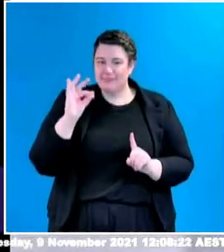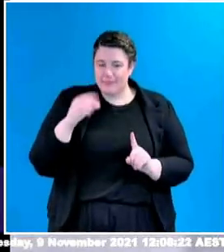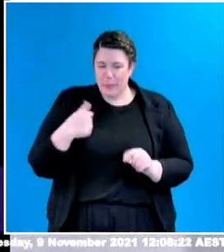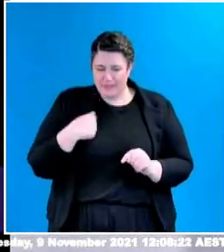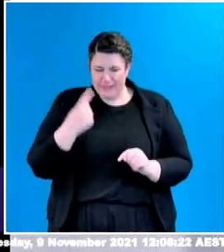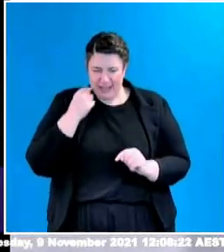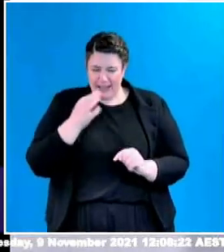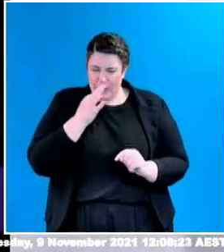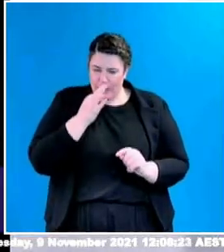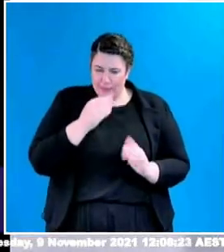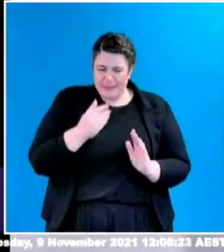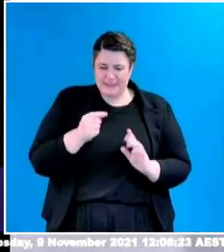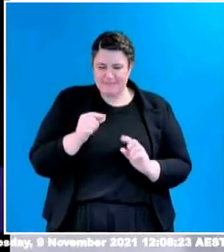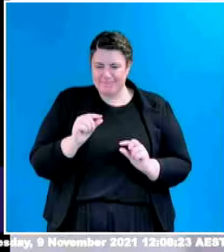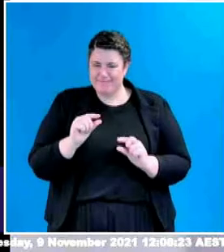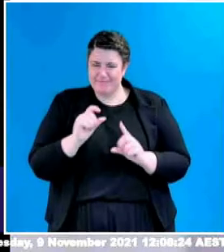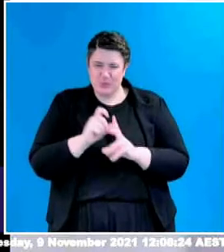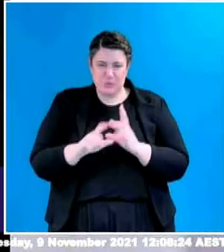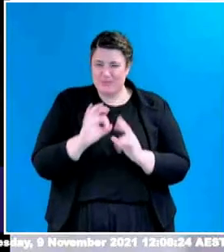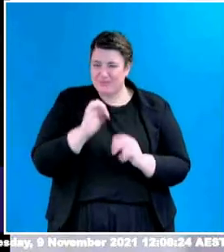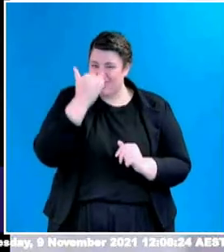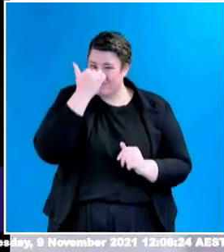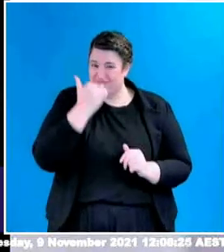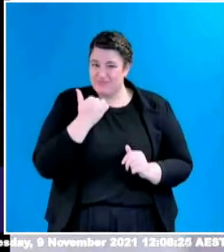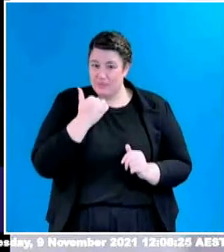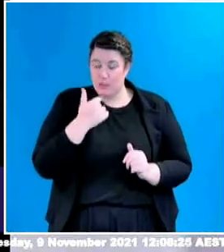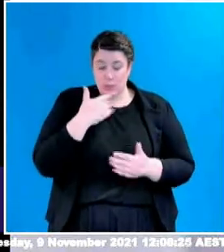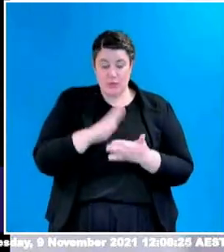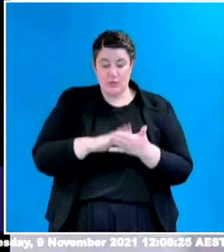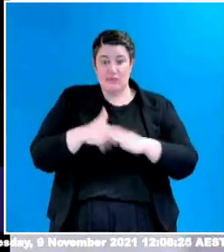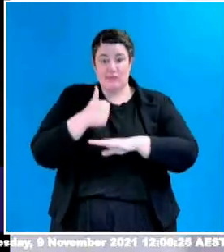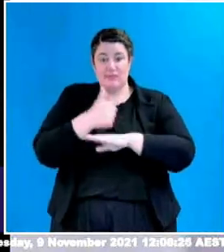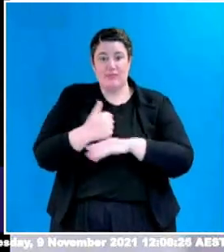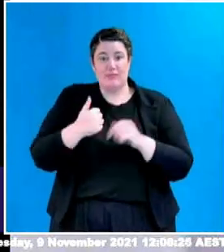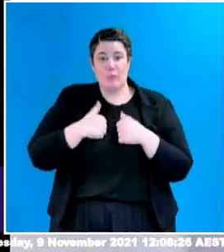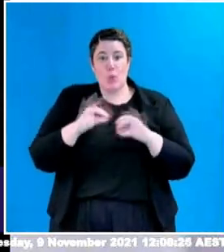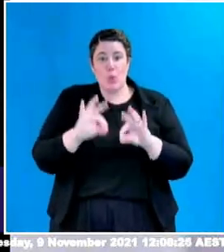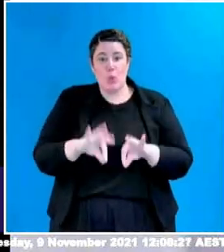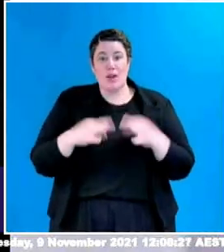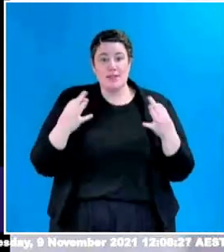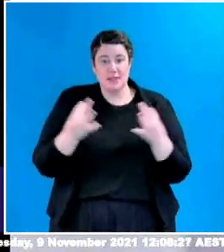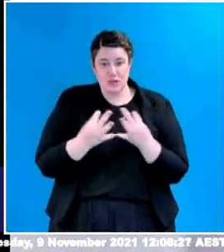In fact, when I was establishing the Disability Leadership Institute in the